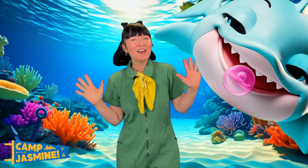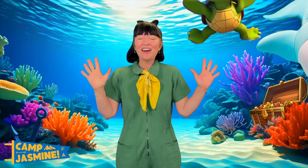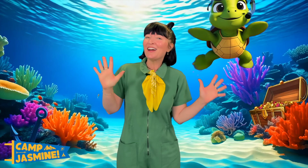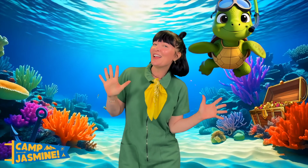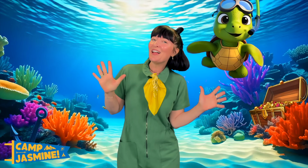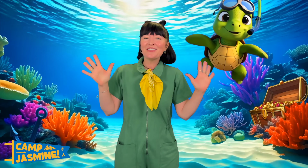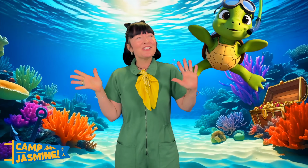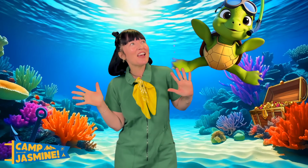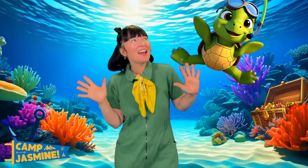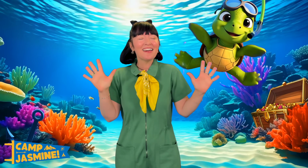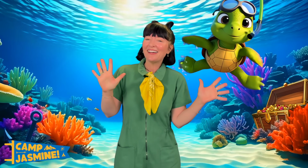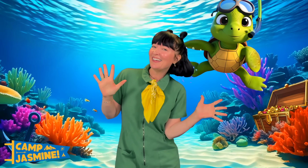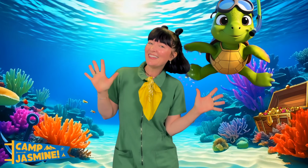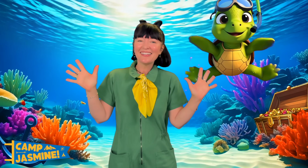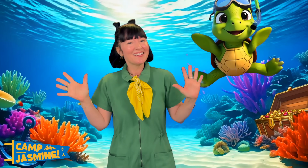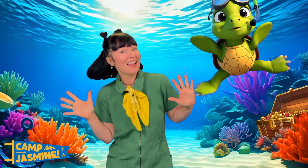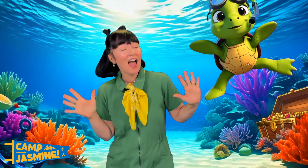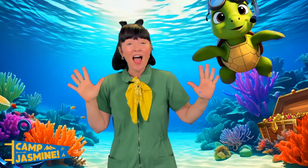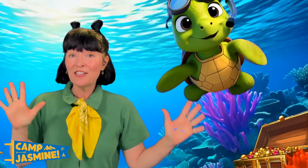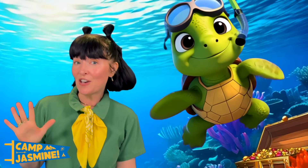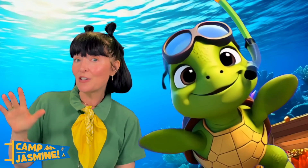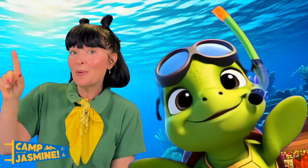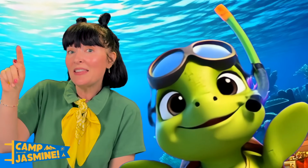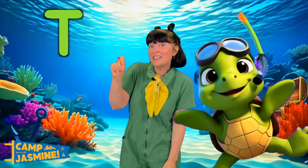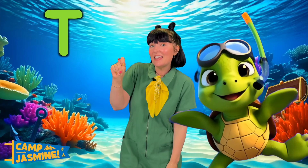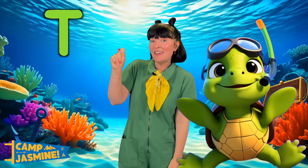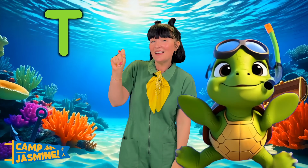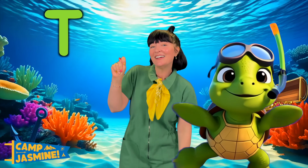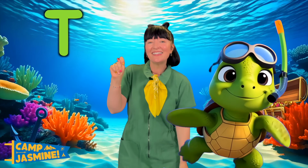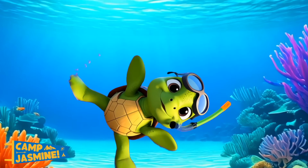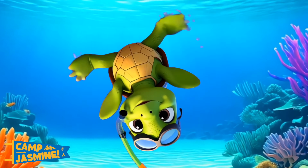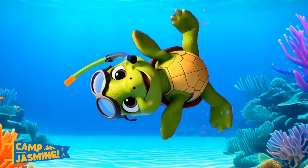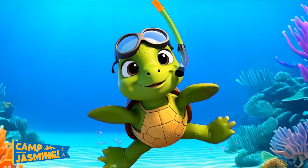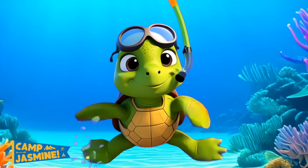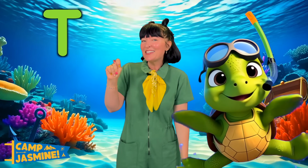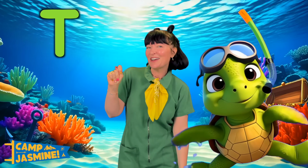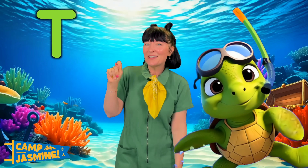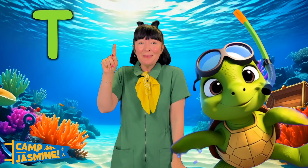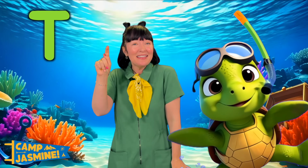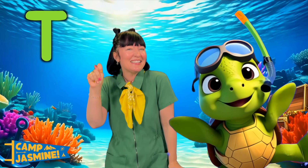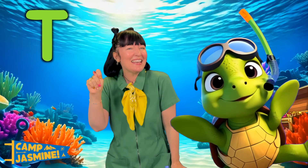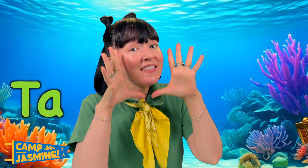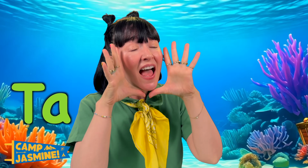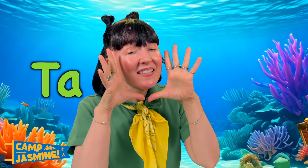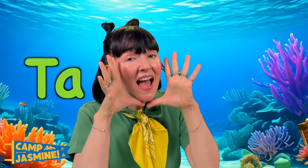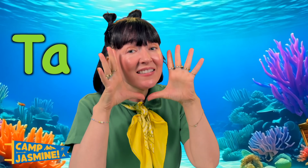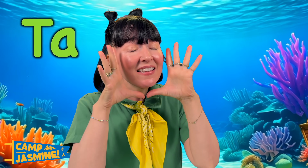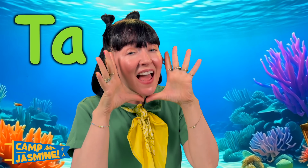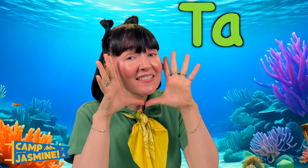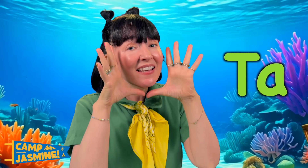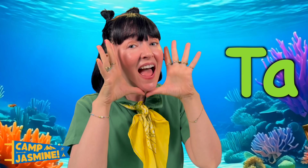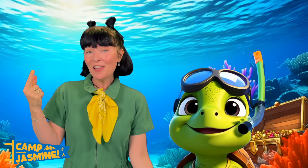Turtle Shark doo doo, doo doo, doo doo Starts with T, ta ta, ta ta, ta ta